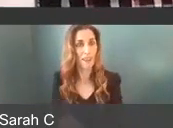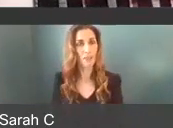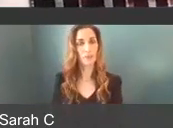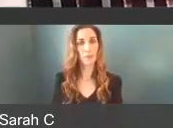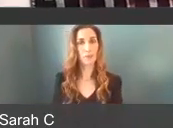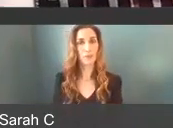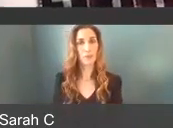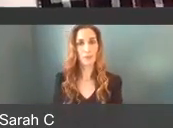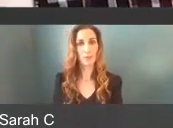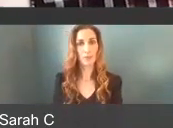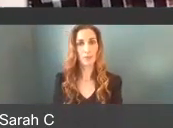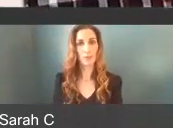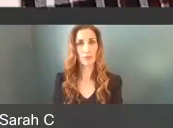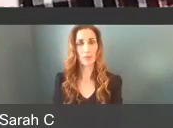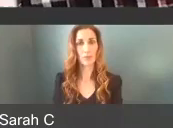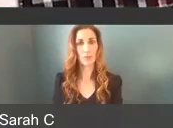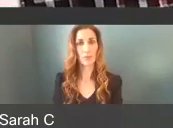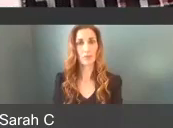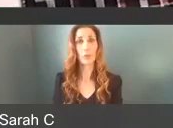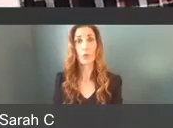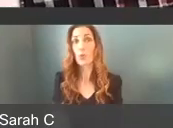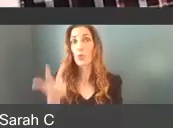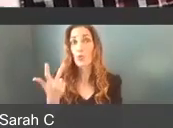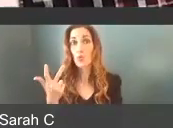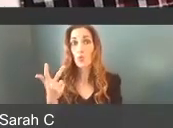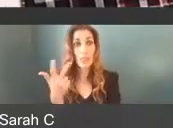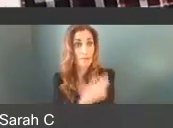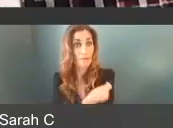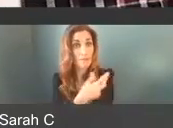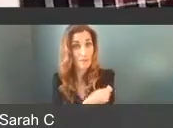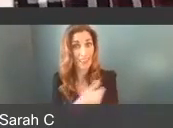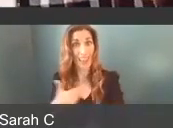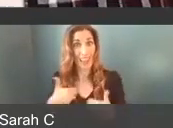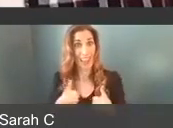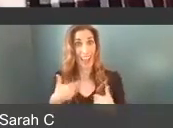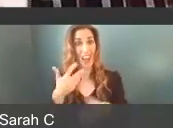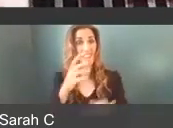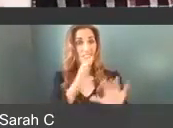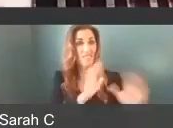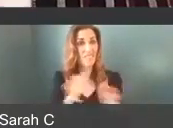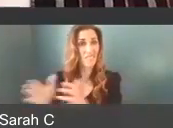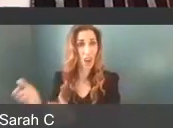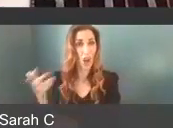Our three mass vaccination clinics remain on track with first and second doses. We continue